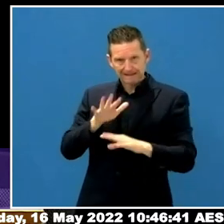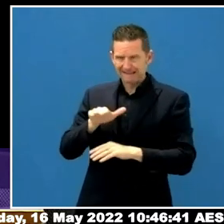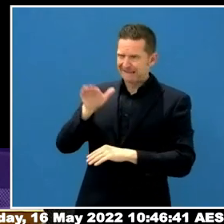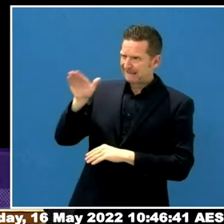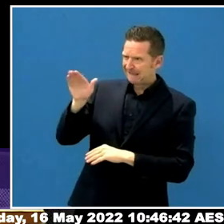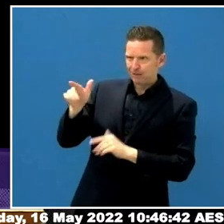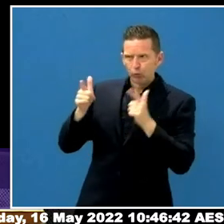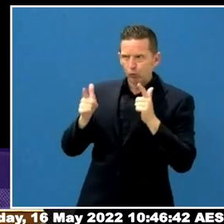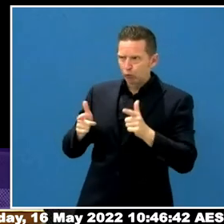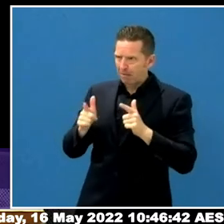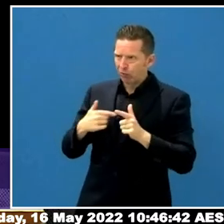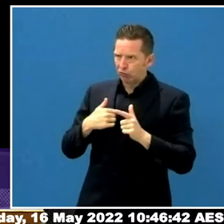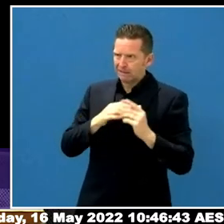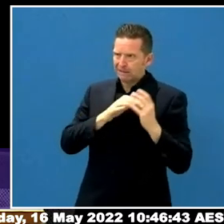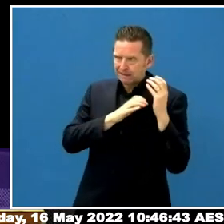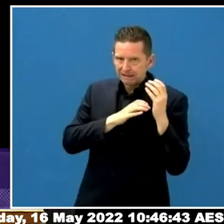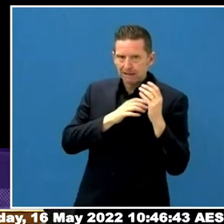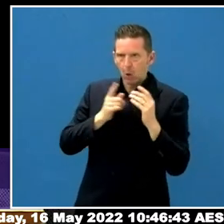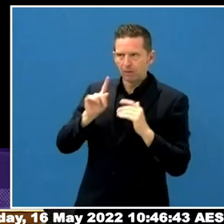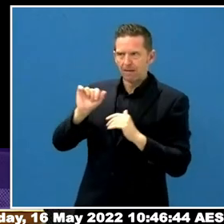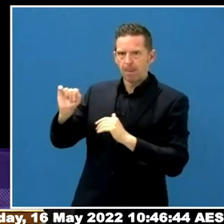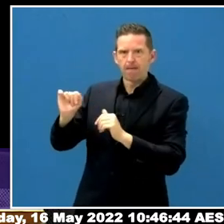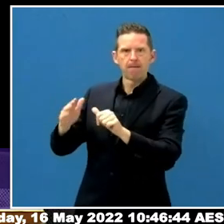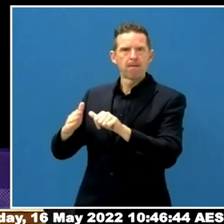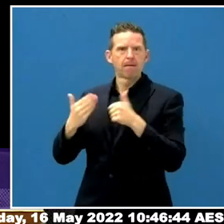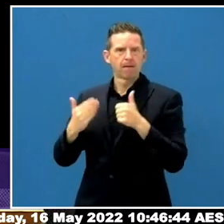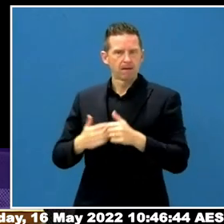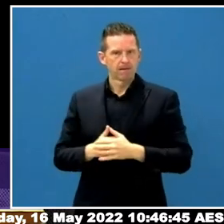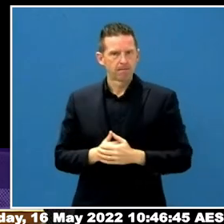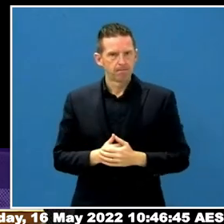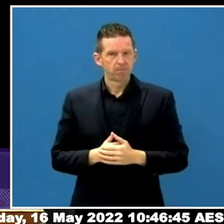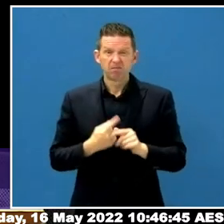Finally, Dianne will talk of the impact of the burden at work and how she reached a